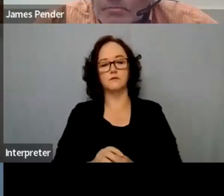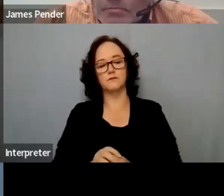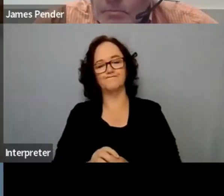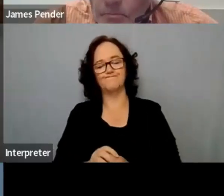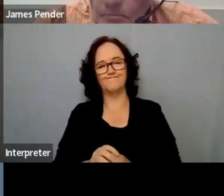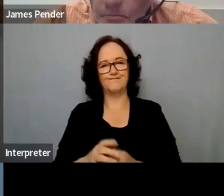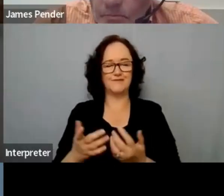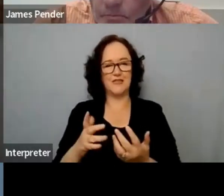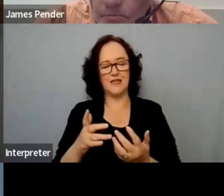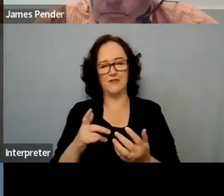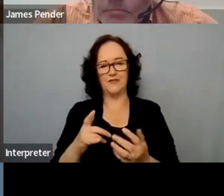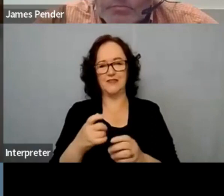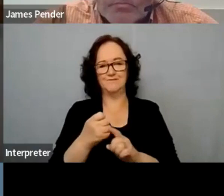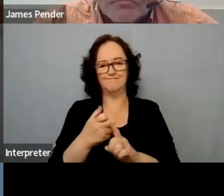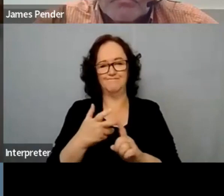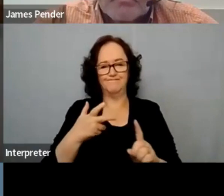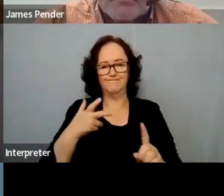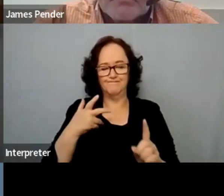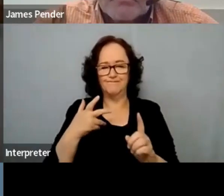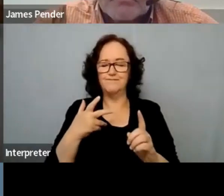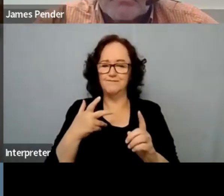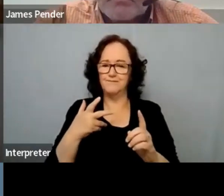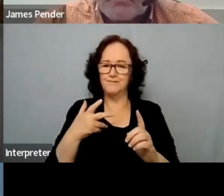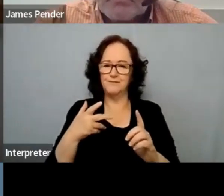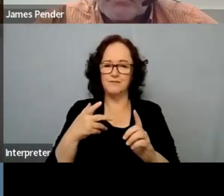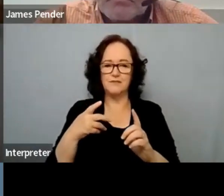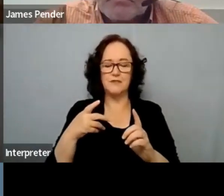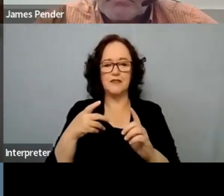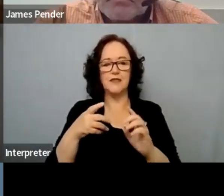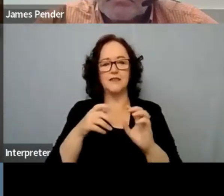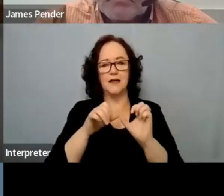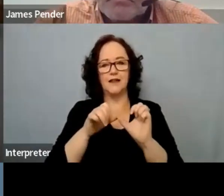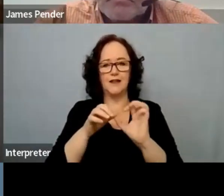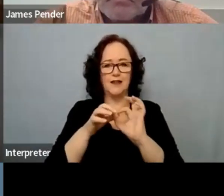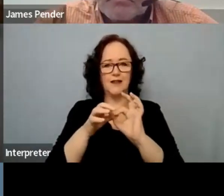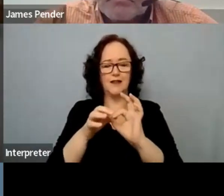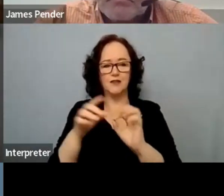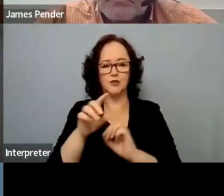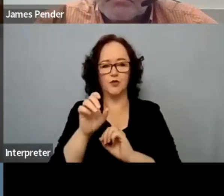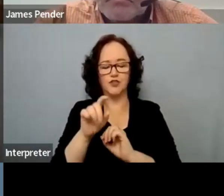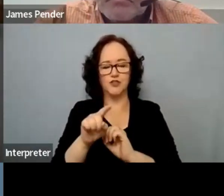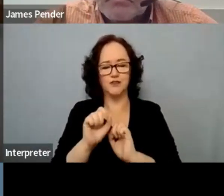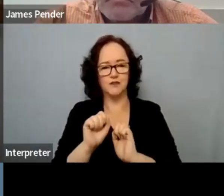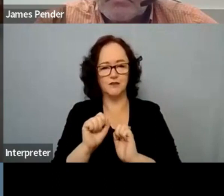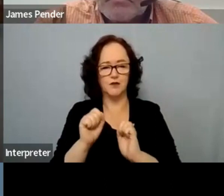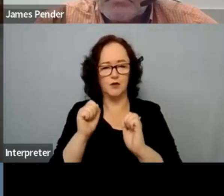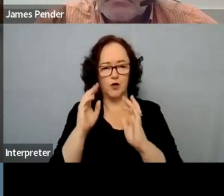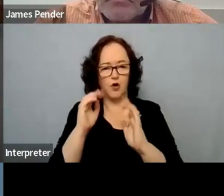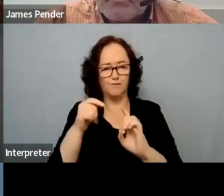Drew, you touched on this but I'm just gonna read through it so we make sure we've hit the mark. With answering this one. I